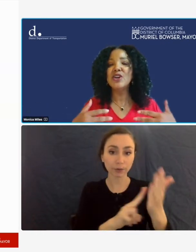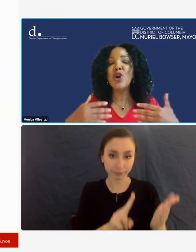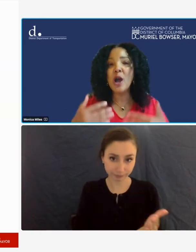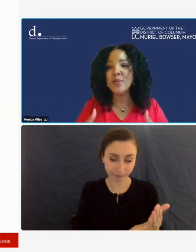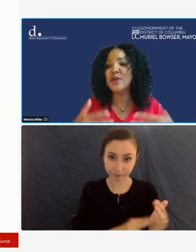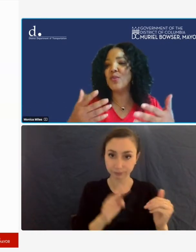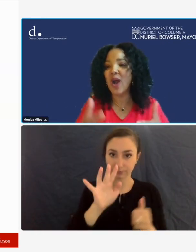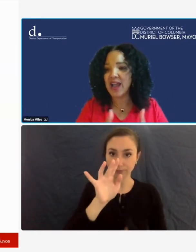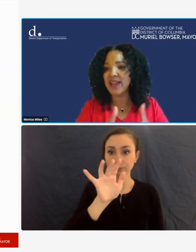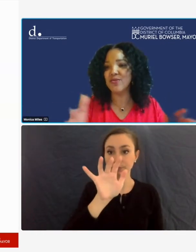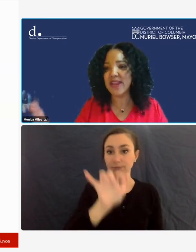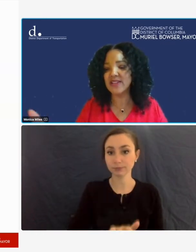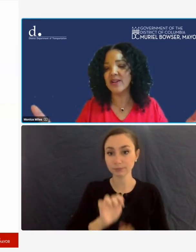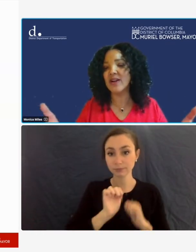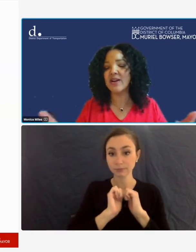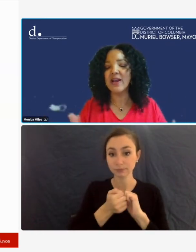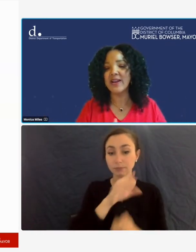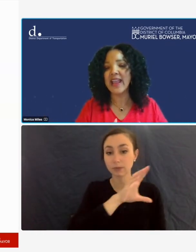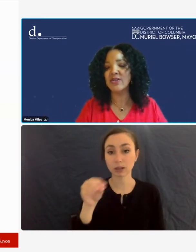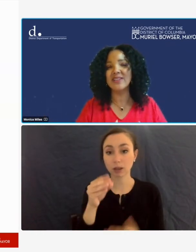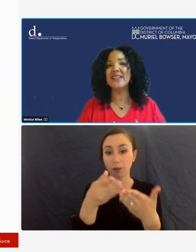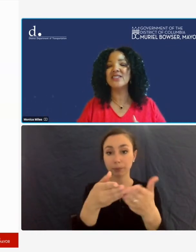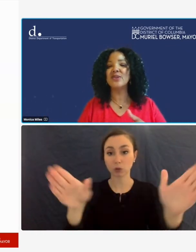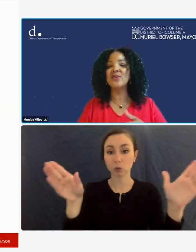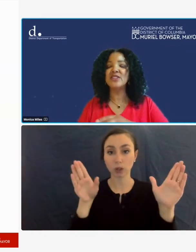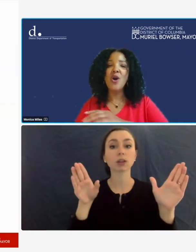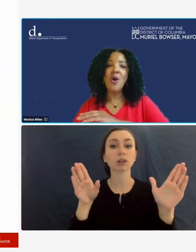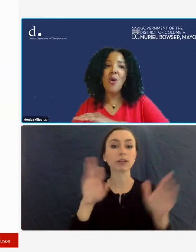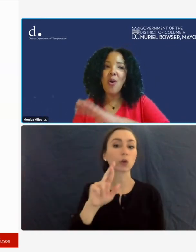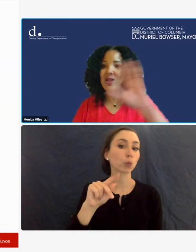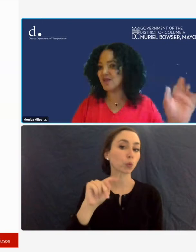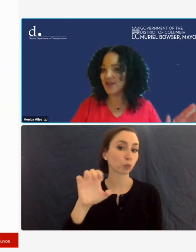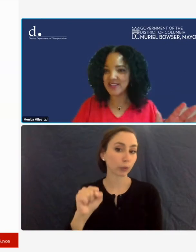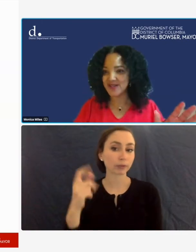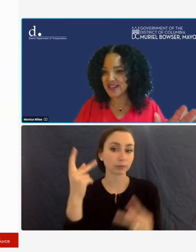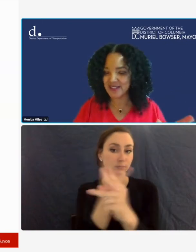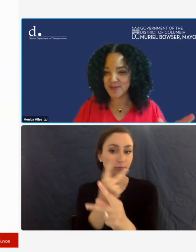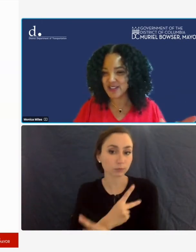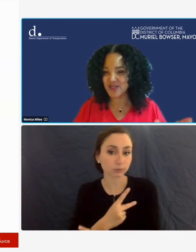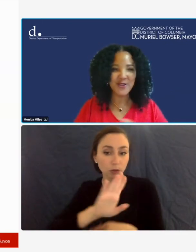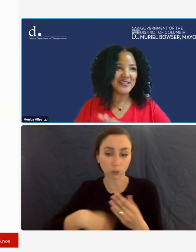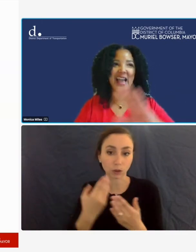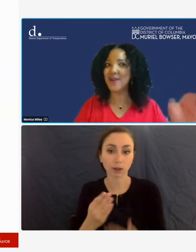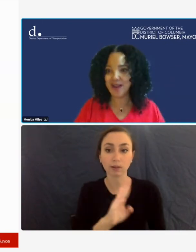company-wide rates are are calculated so it's all of your indirect expense for your entire company